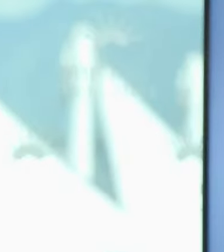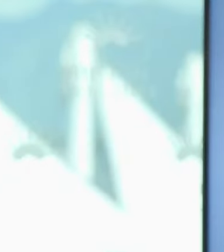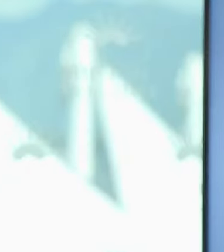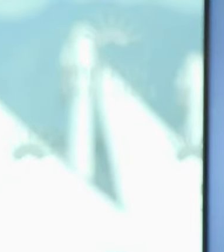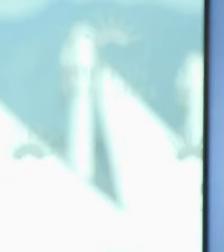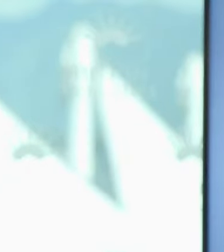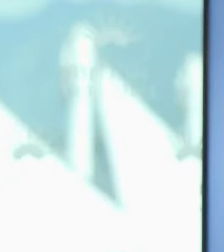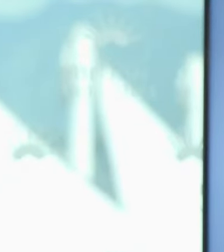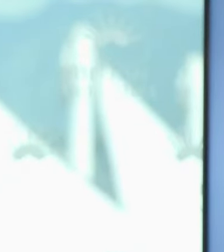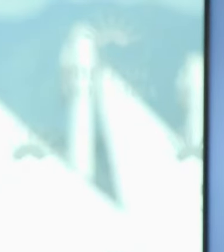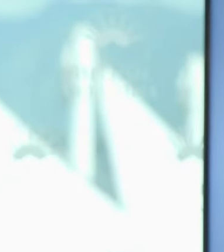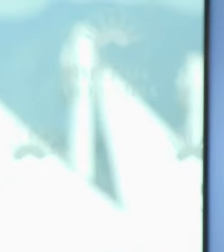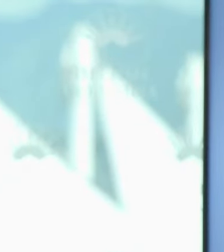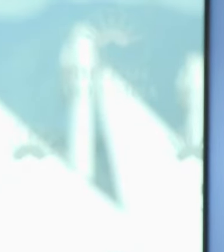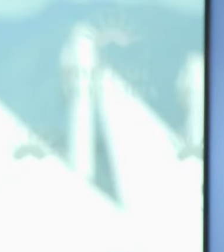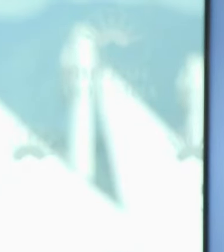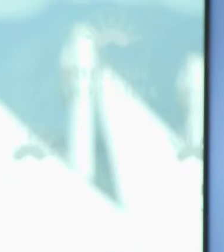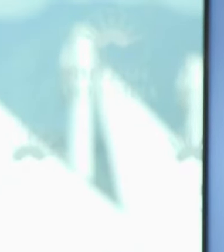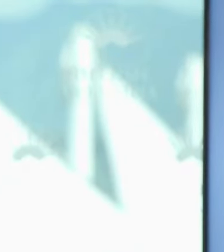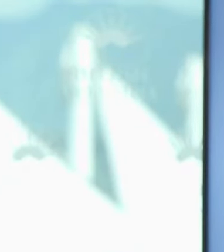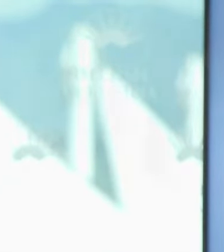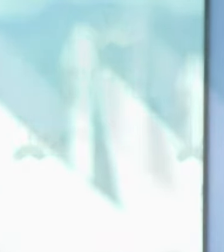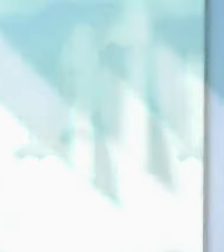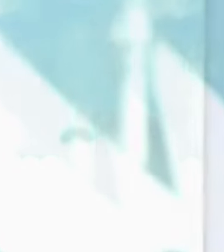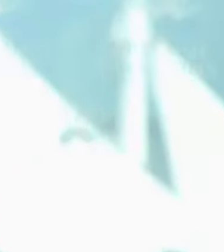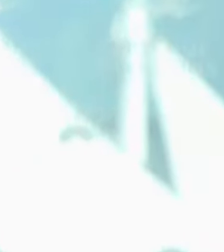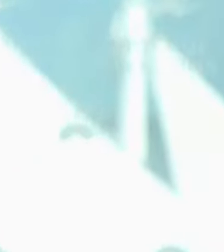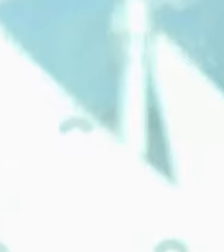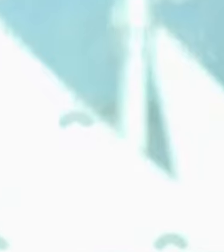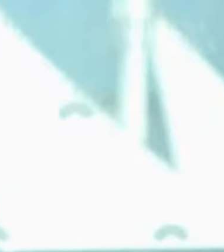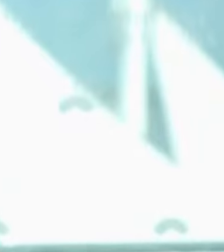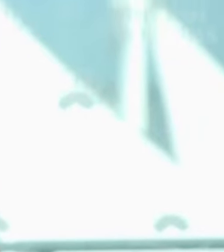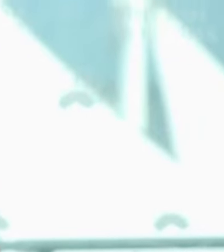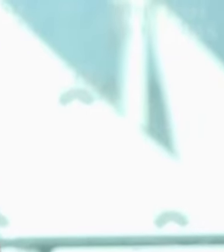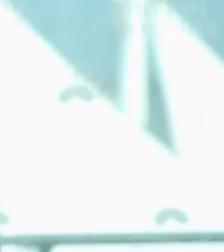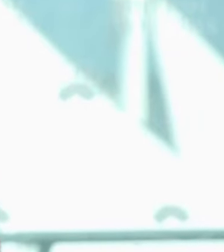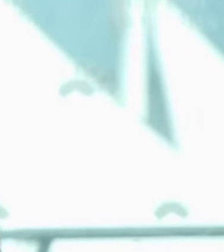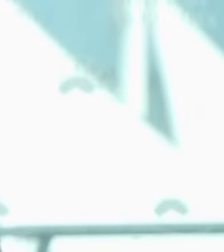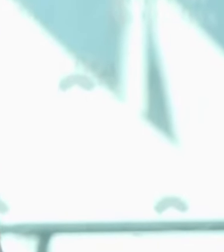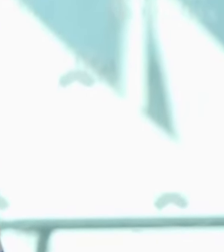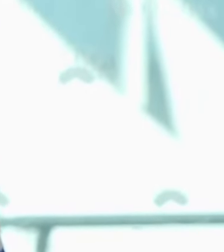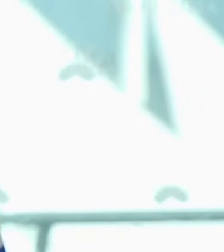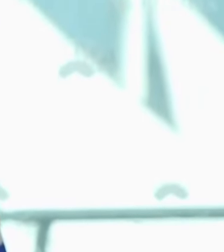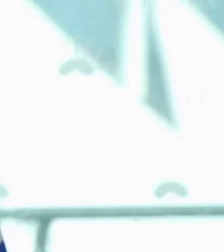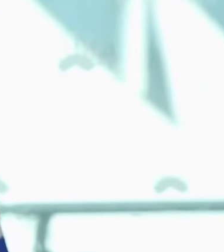Next question is from mere beans